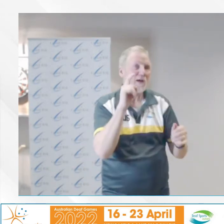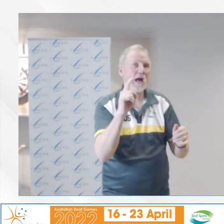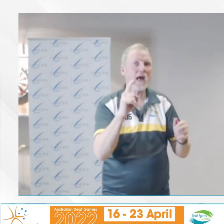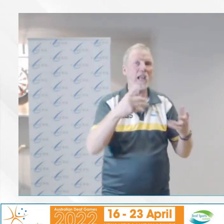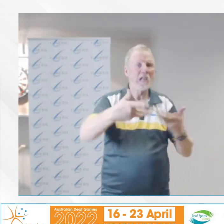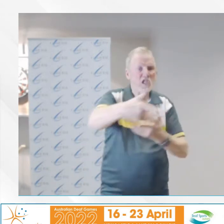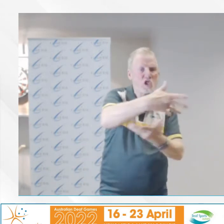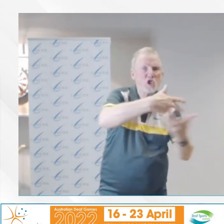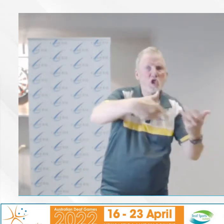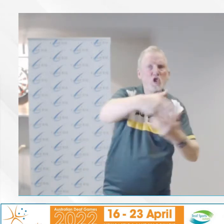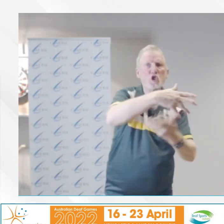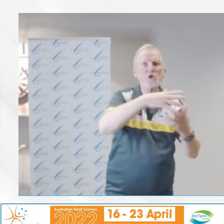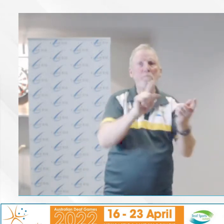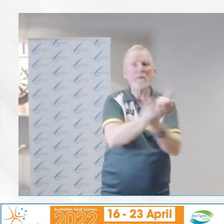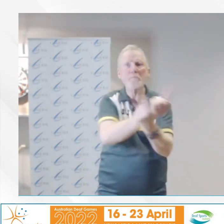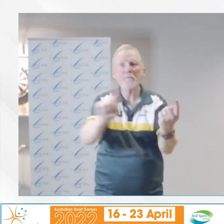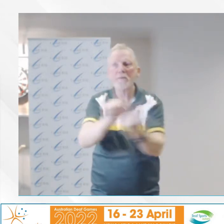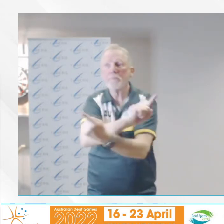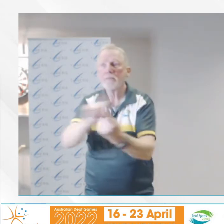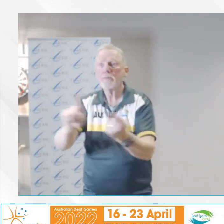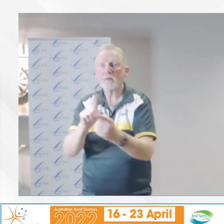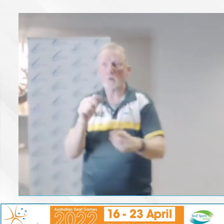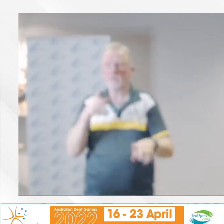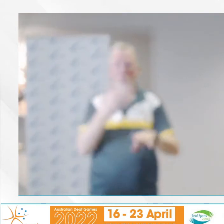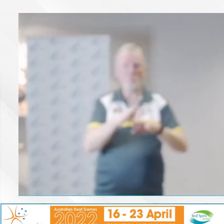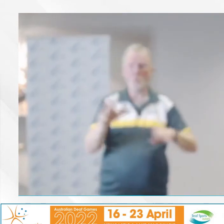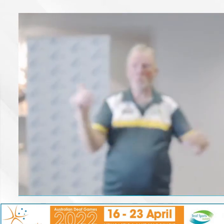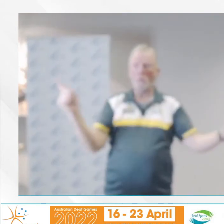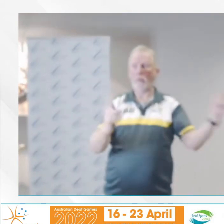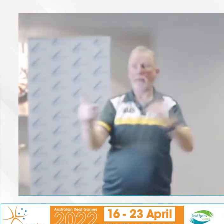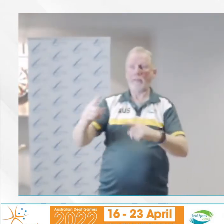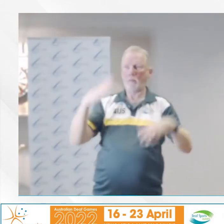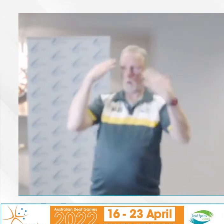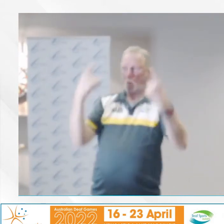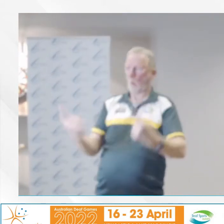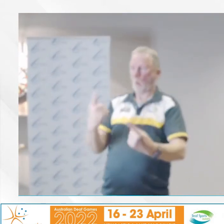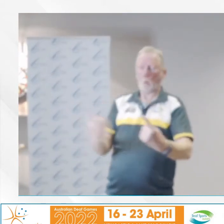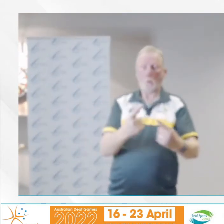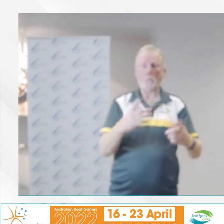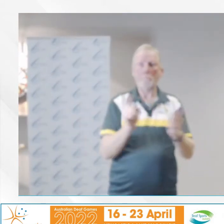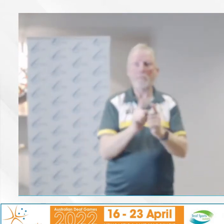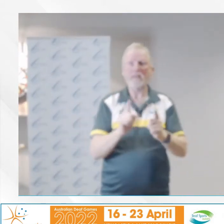with working with children and they were able to have some fun activities arranged for them and